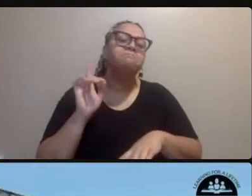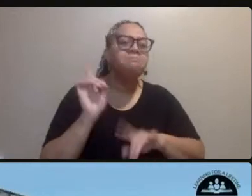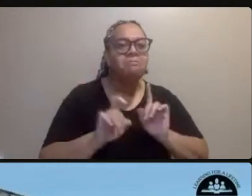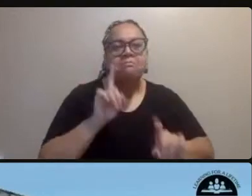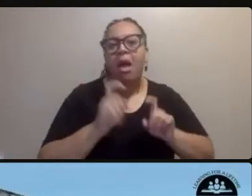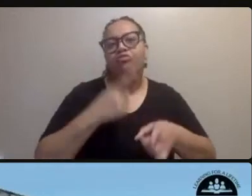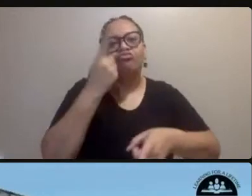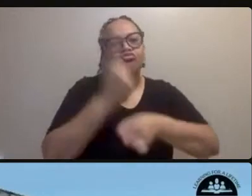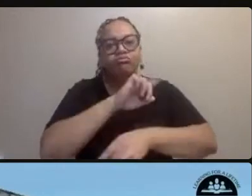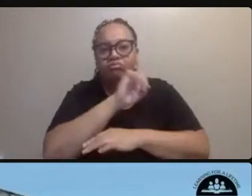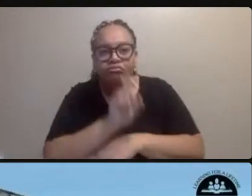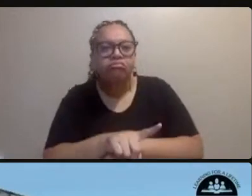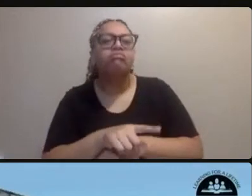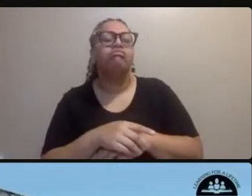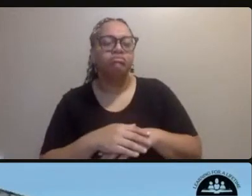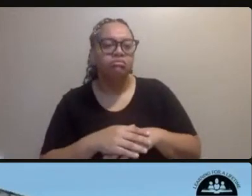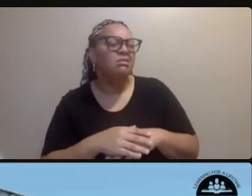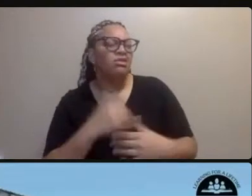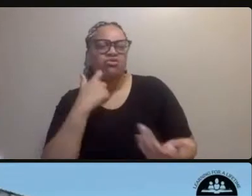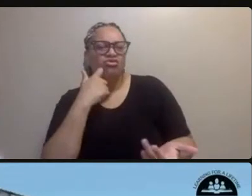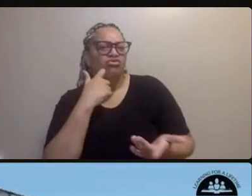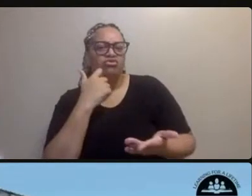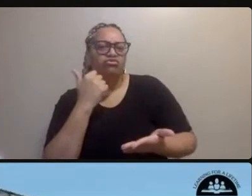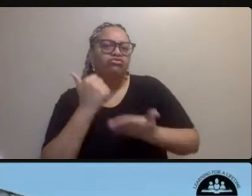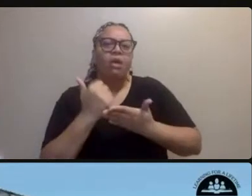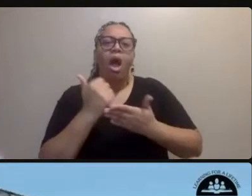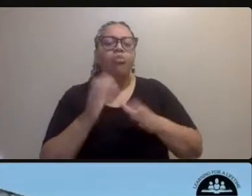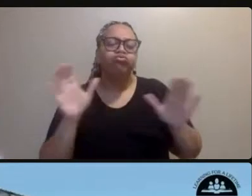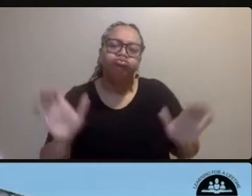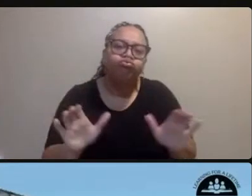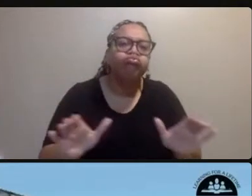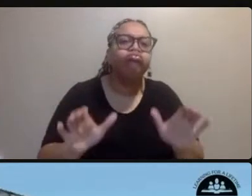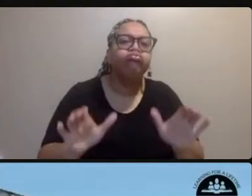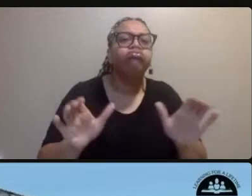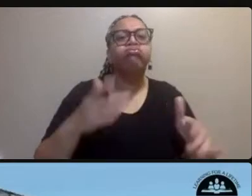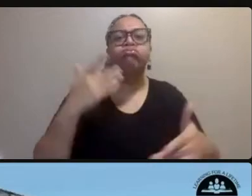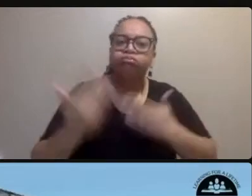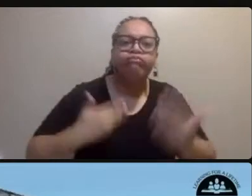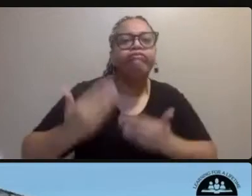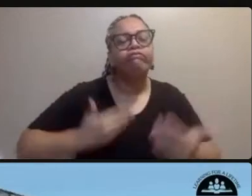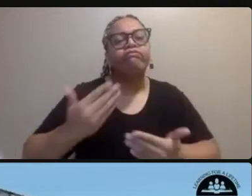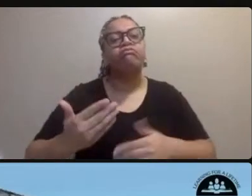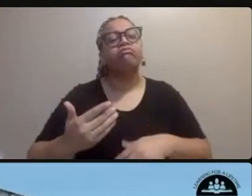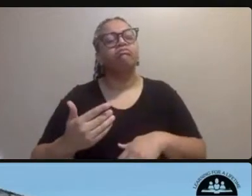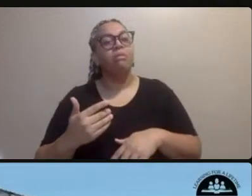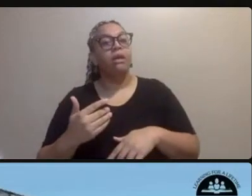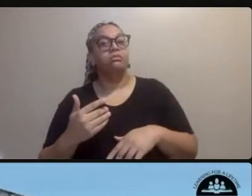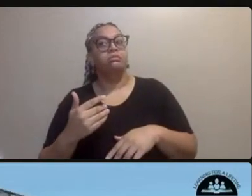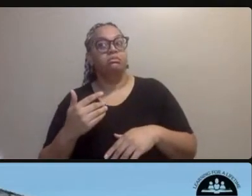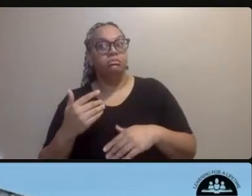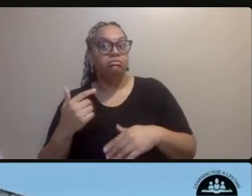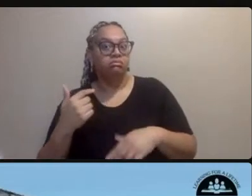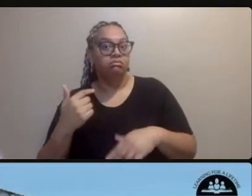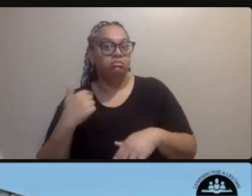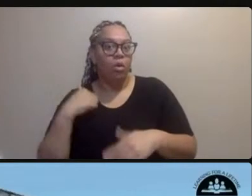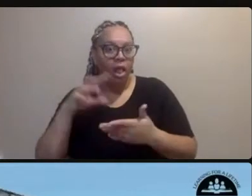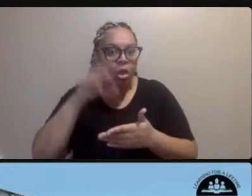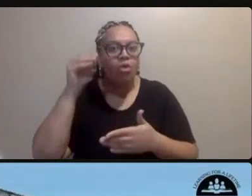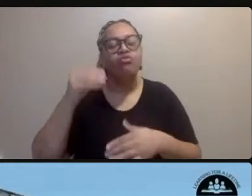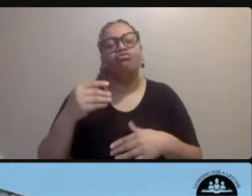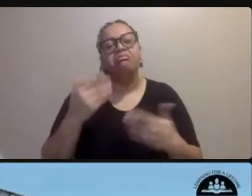I'M JUST TRYING TO COME INTO